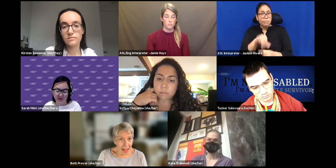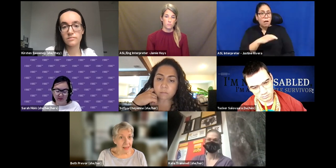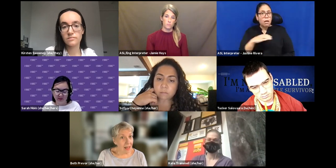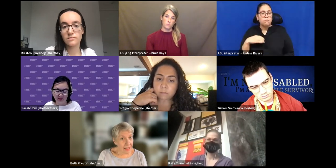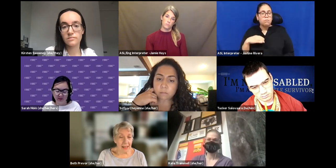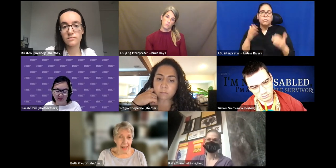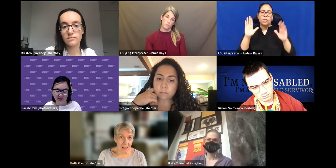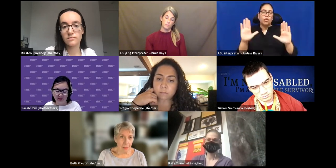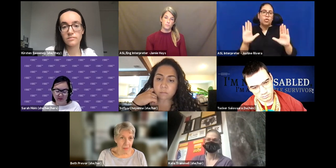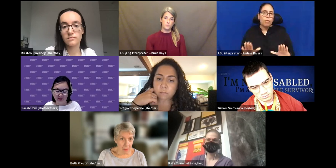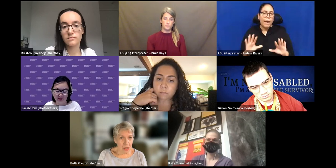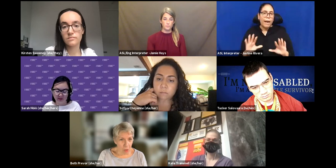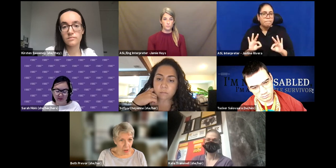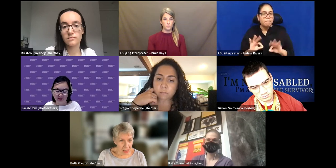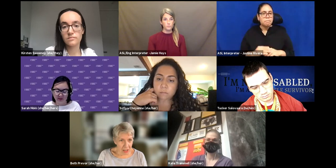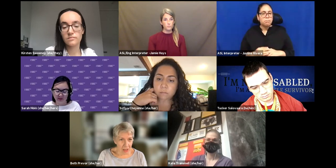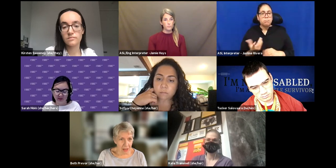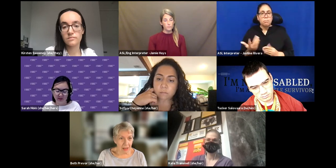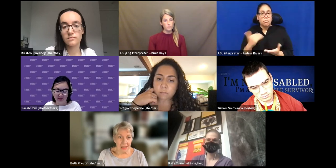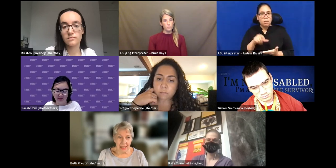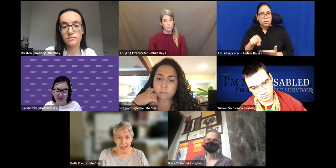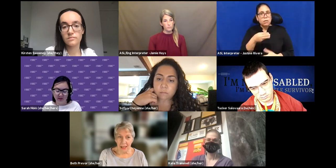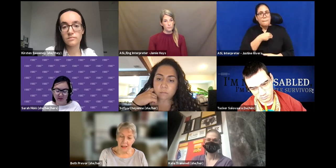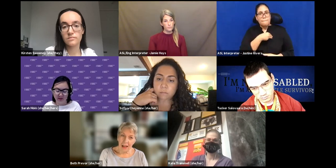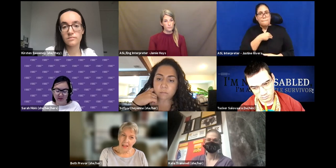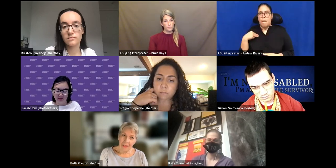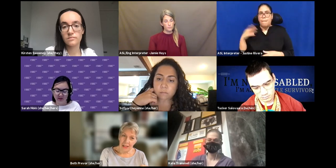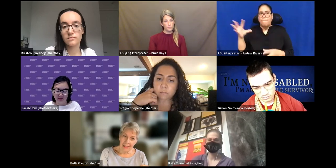again, as a membership organization, it's taking this